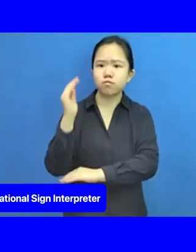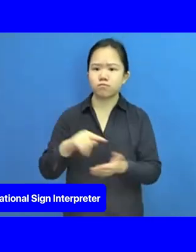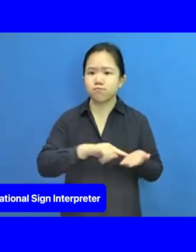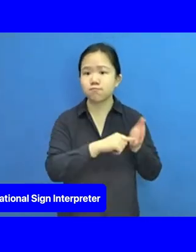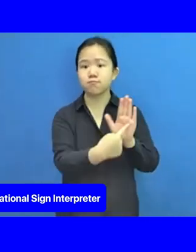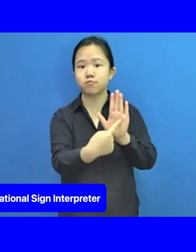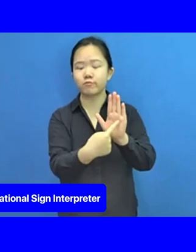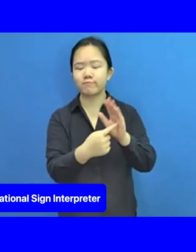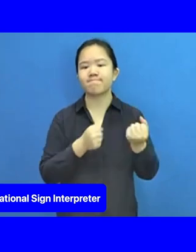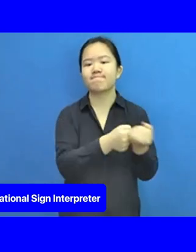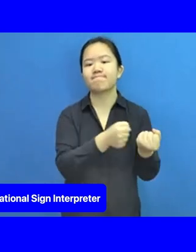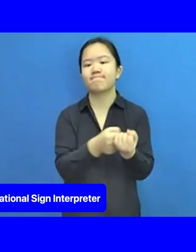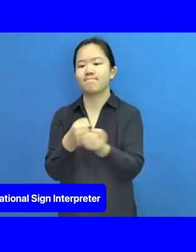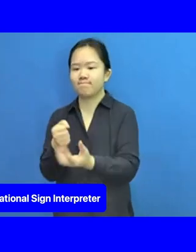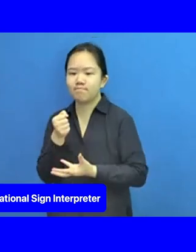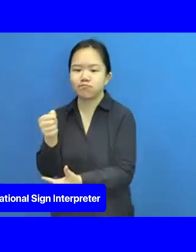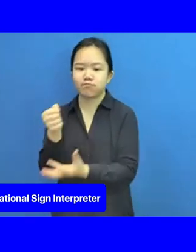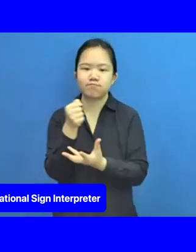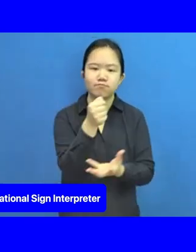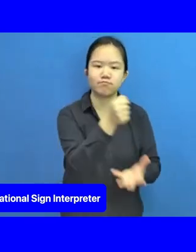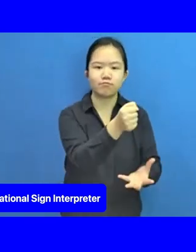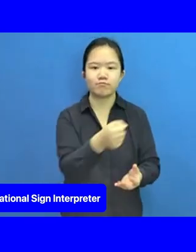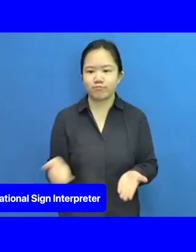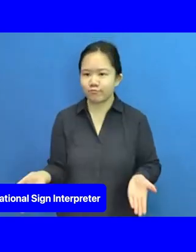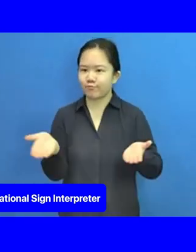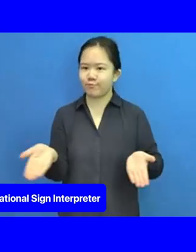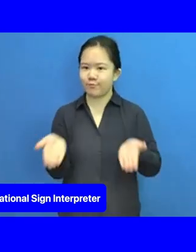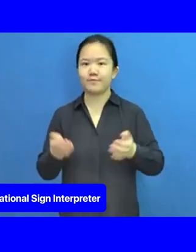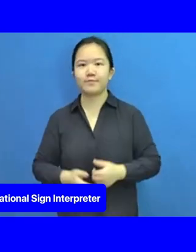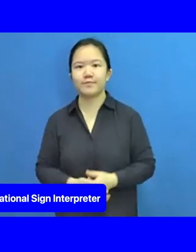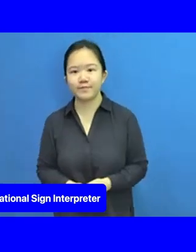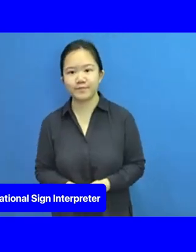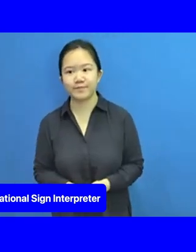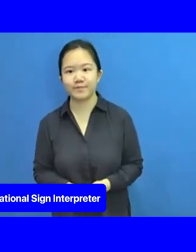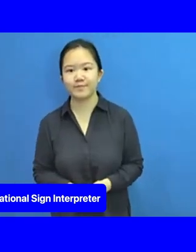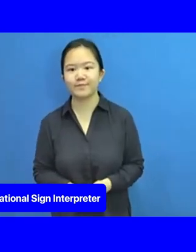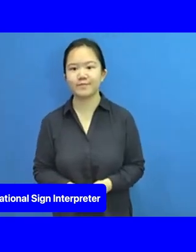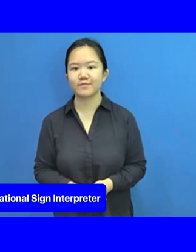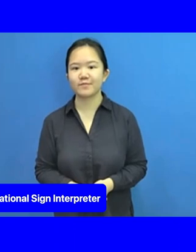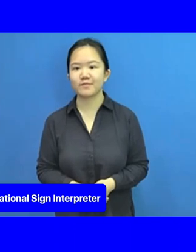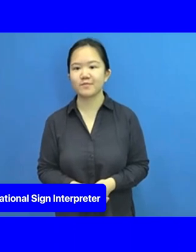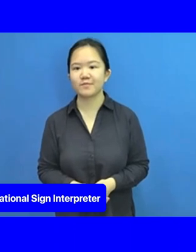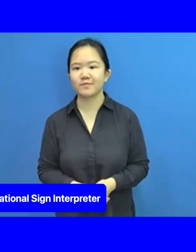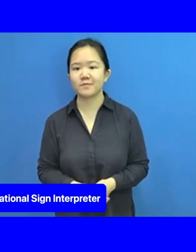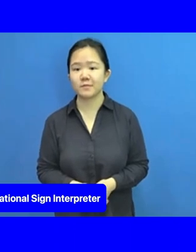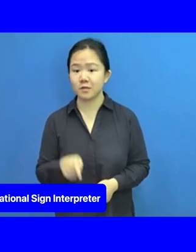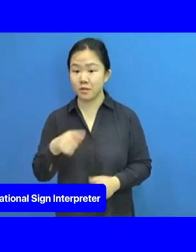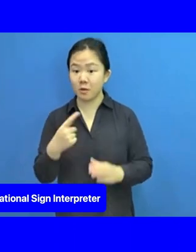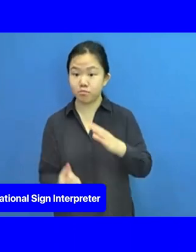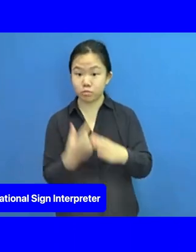for any one of you who is seeking to enhance its experience and to broaden its network.